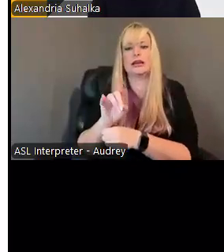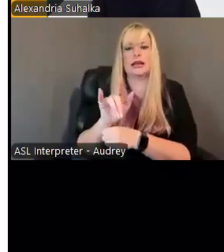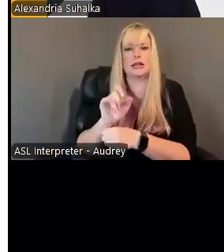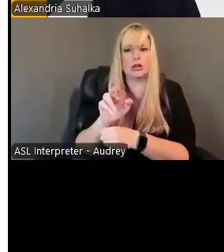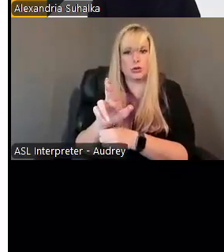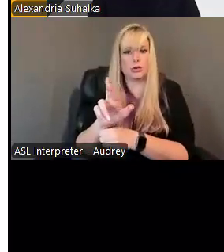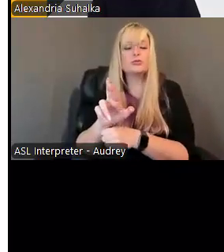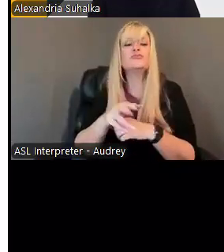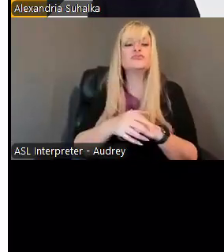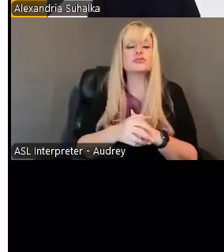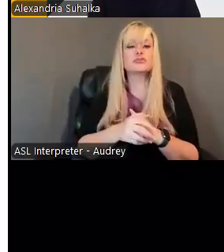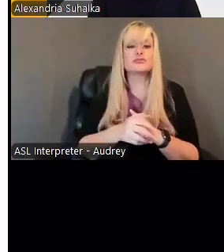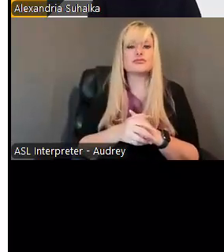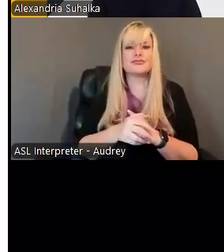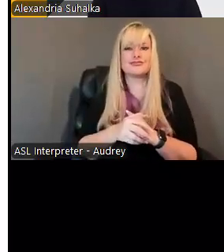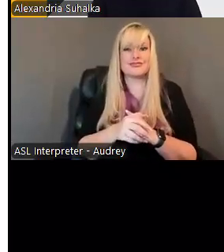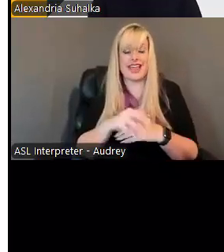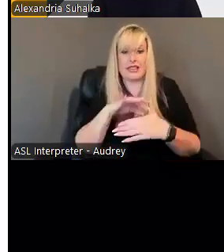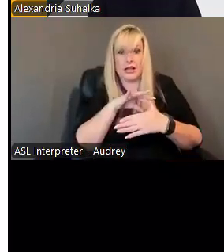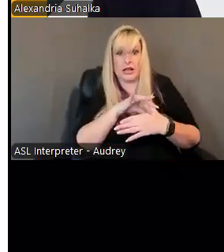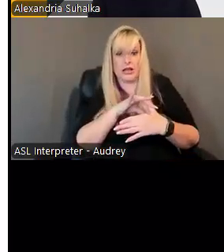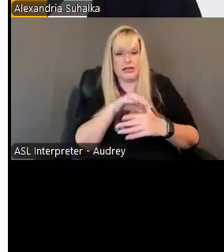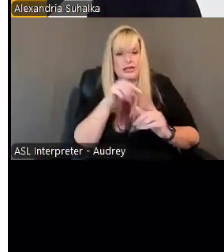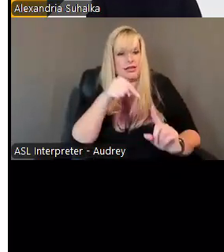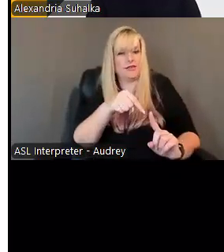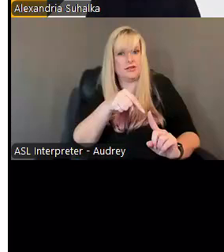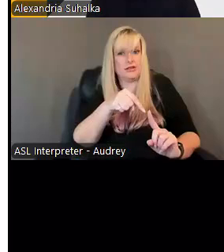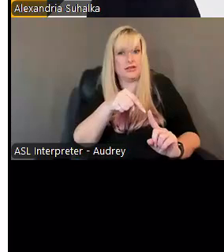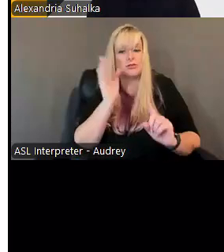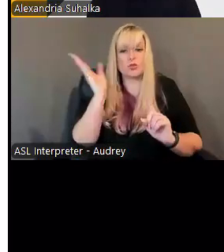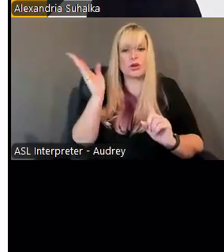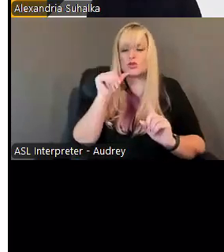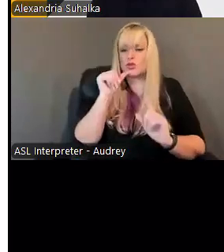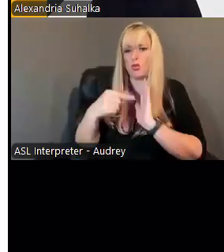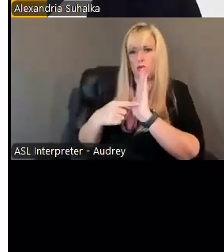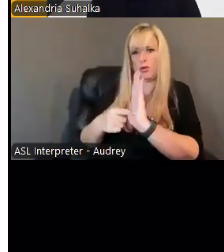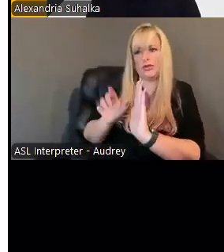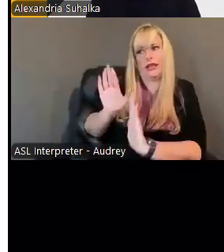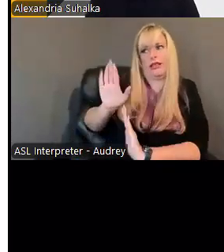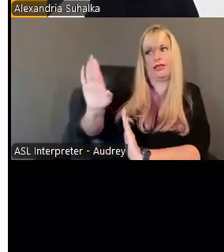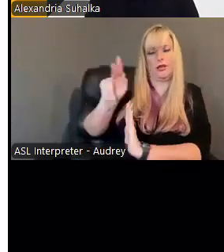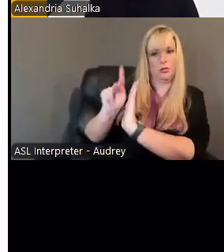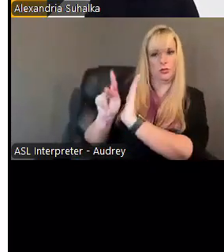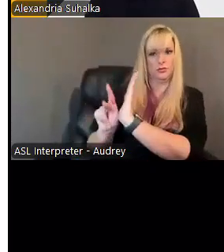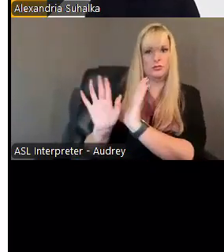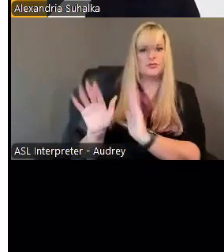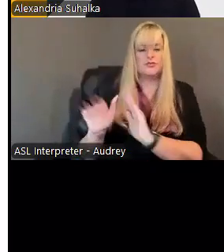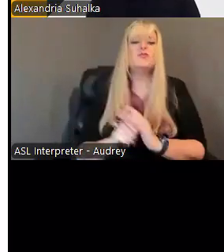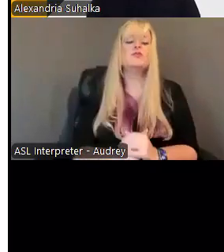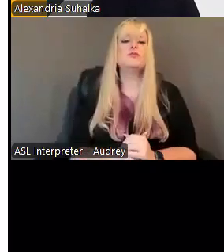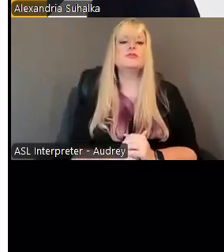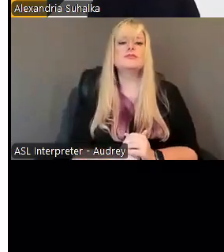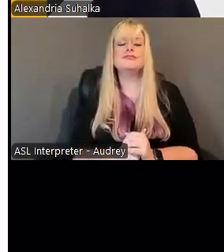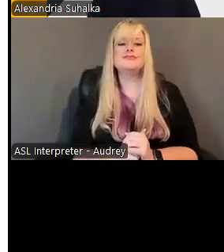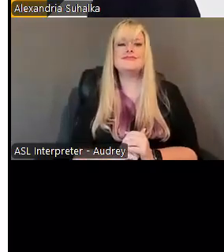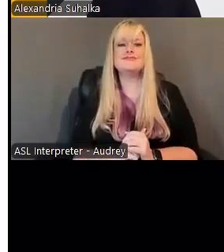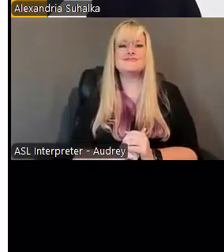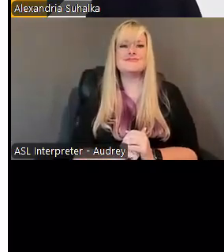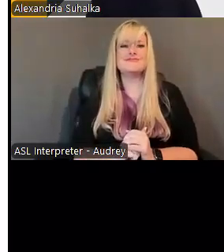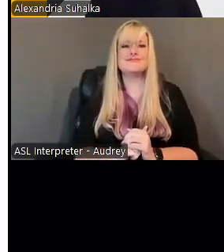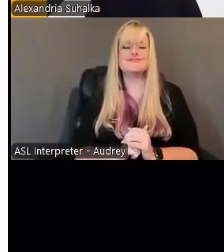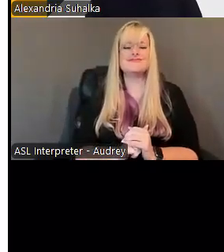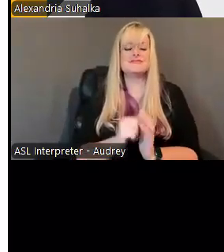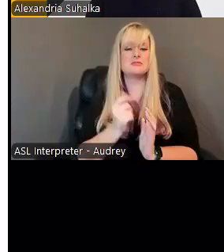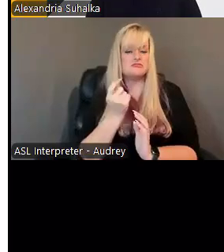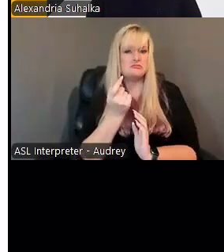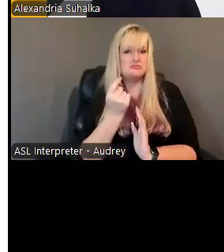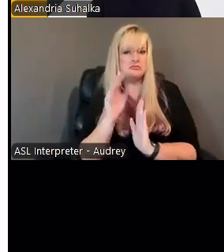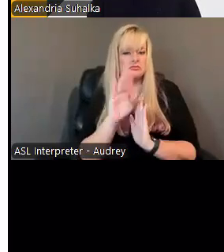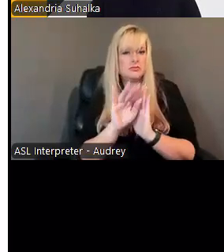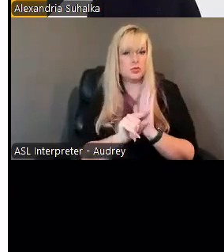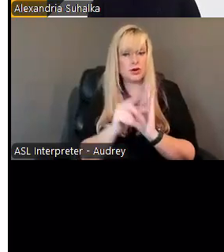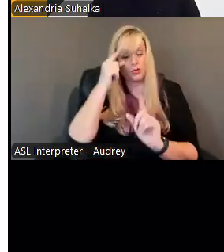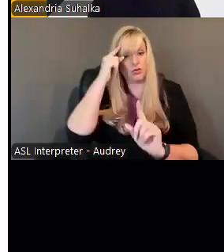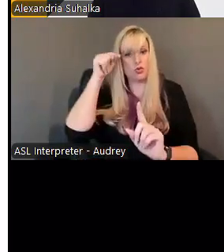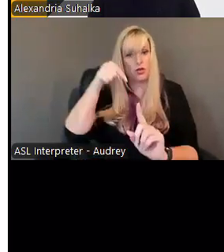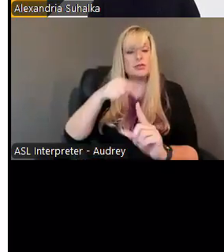presentation do not necessarily represent their policies. Next slide. So for this project, we know